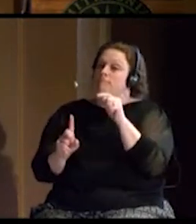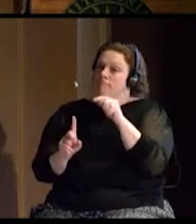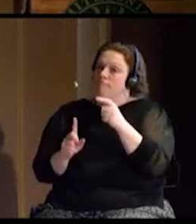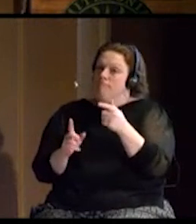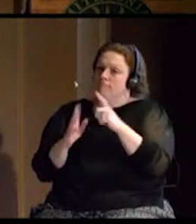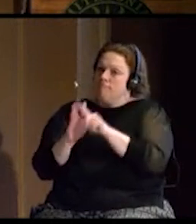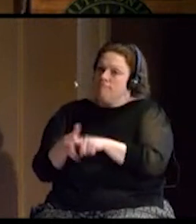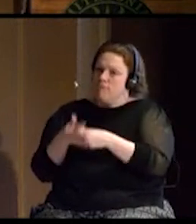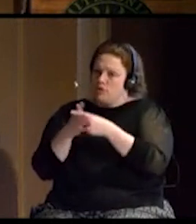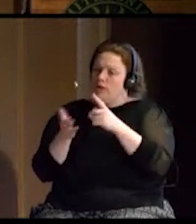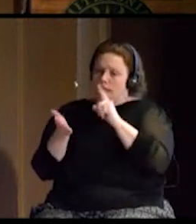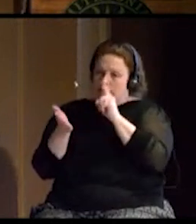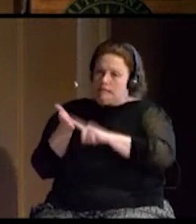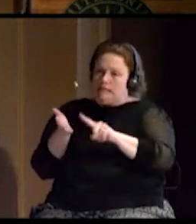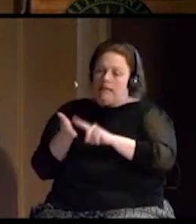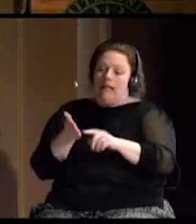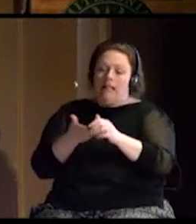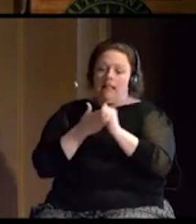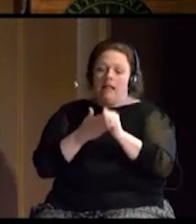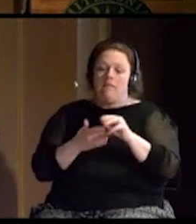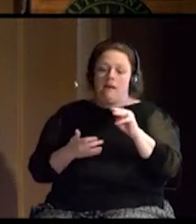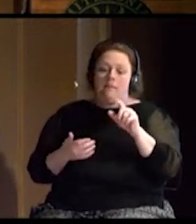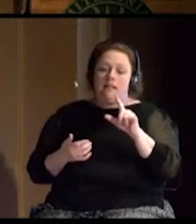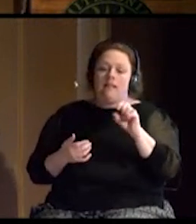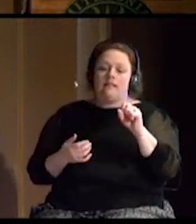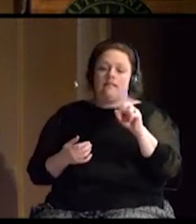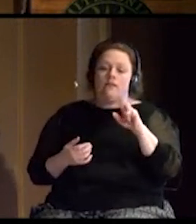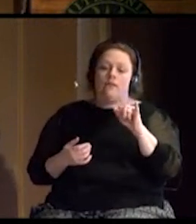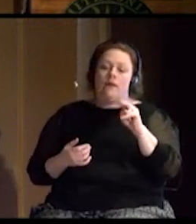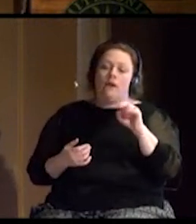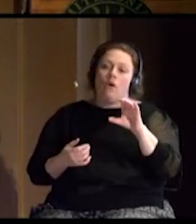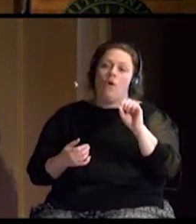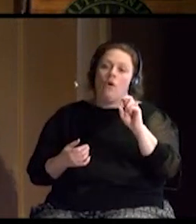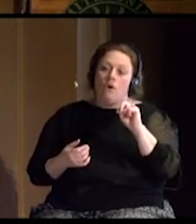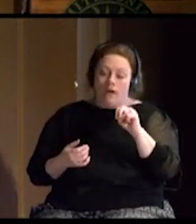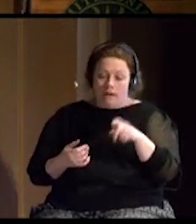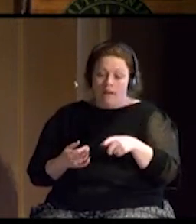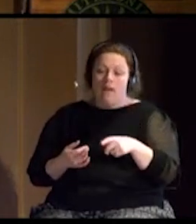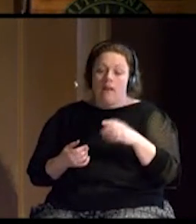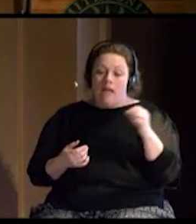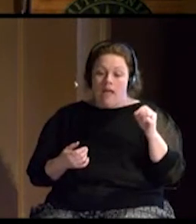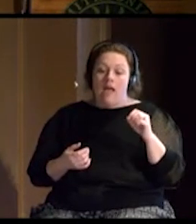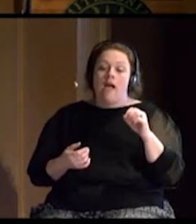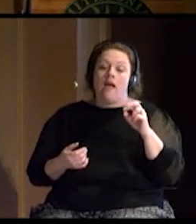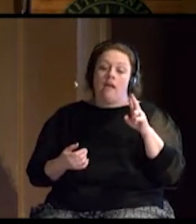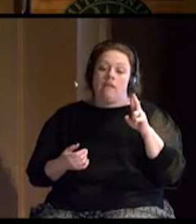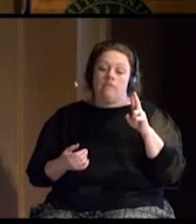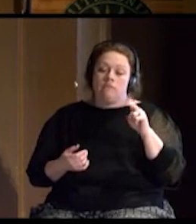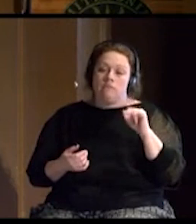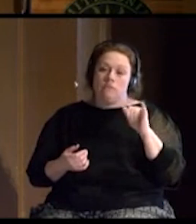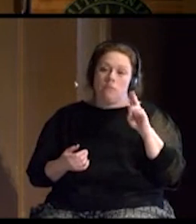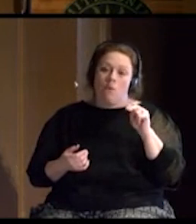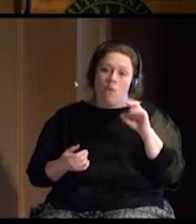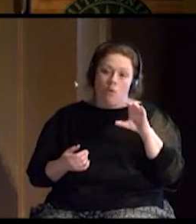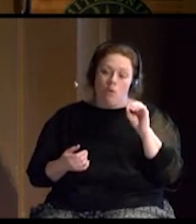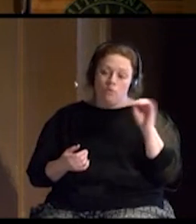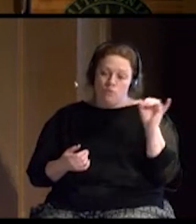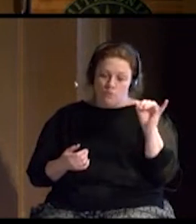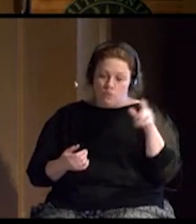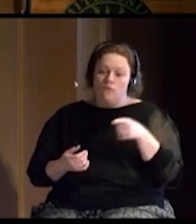and the study was led by Melissa Rincon, a postdoc in the lab, and also Emanuell. And a key question to ask here